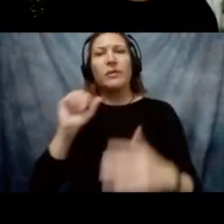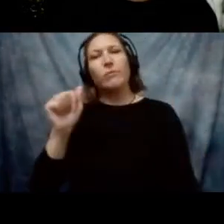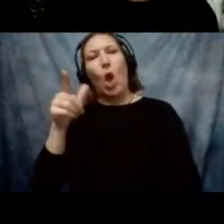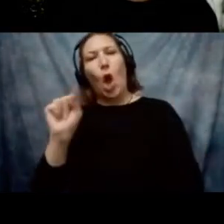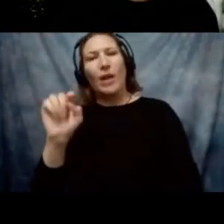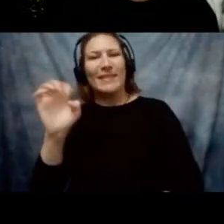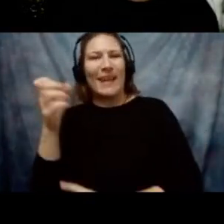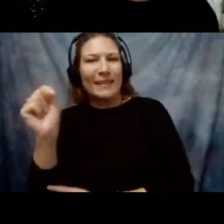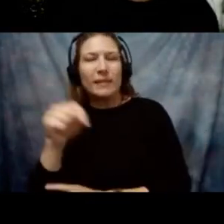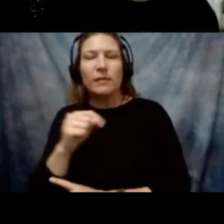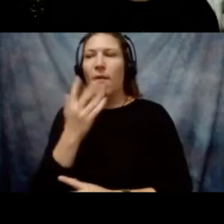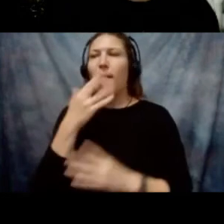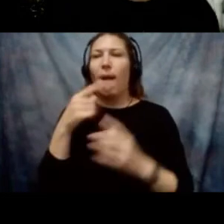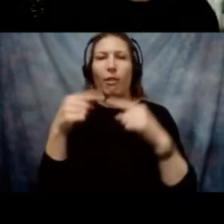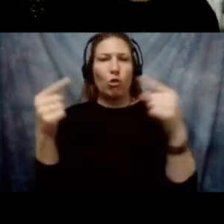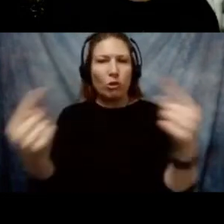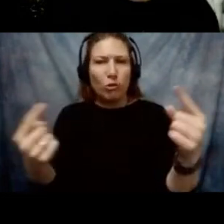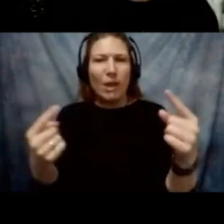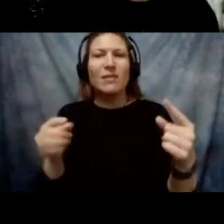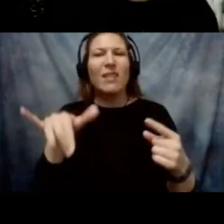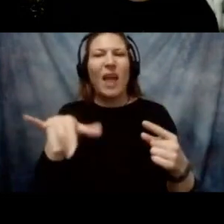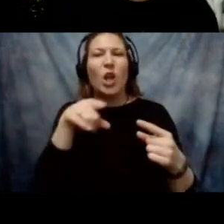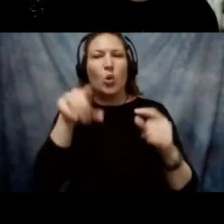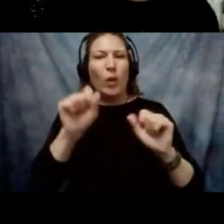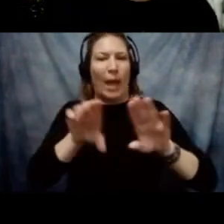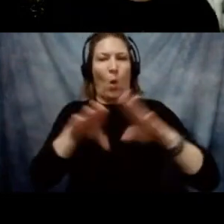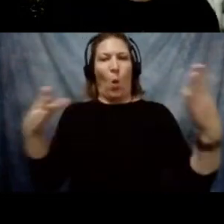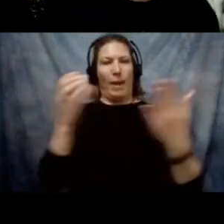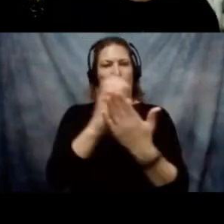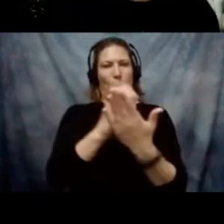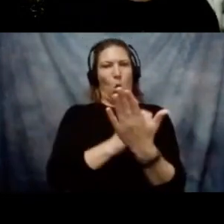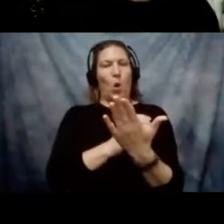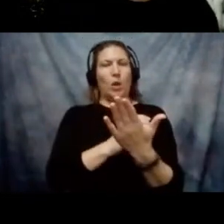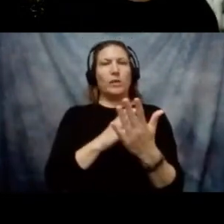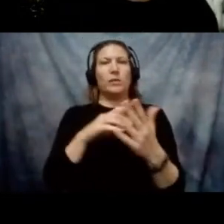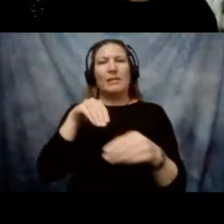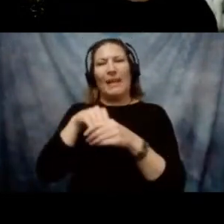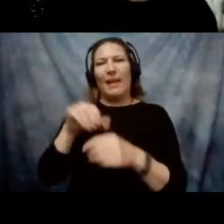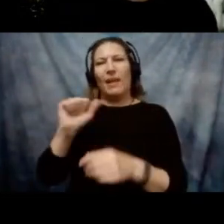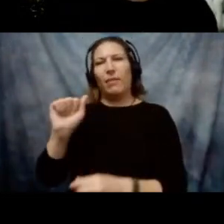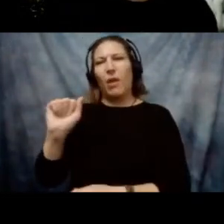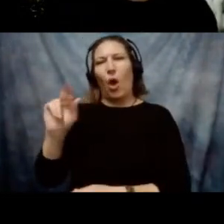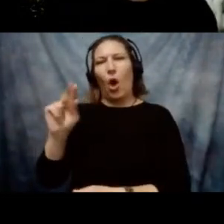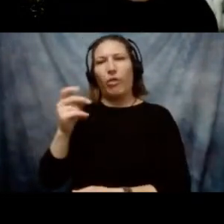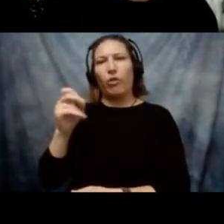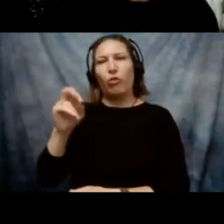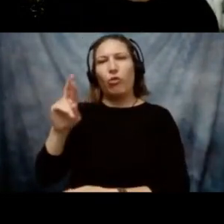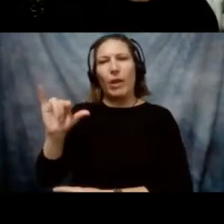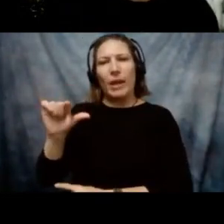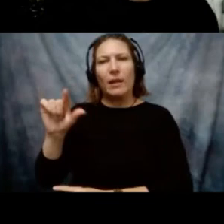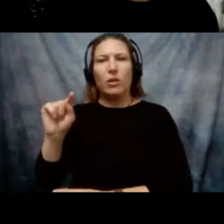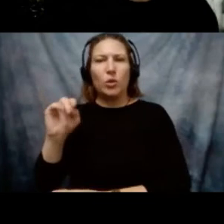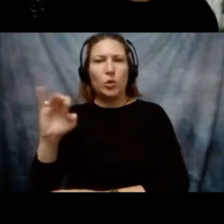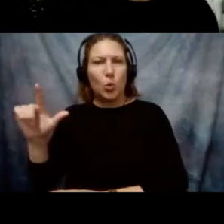you know a day or less making some small improvements and making sure that it's all